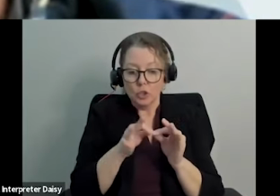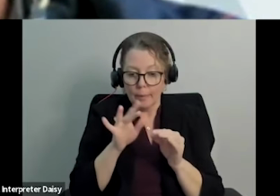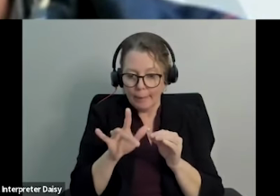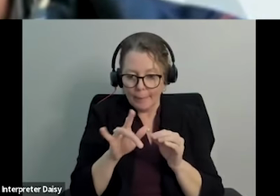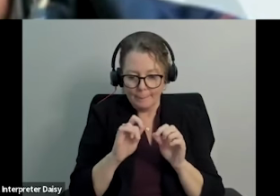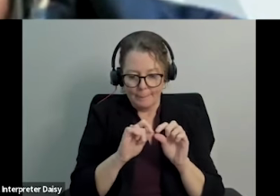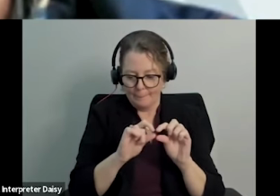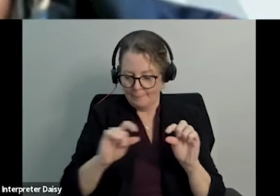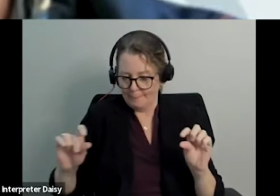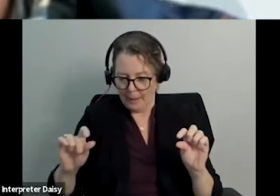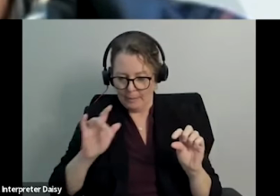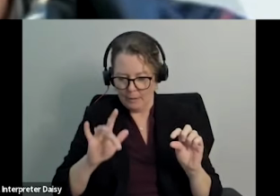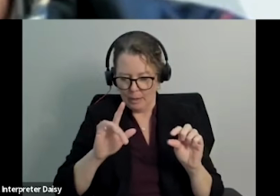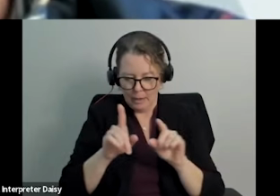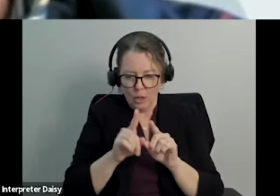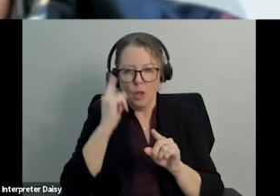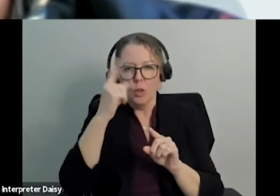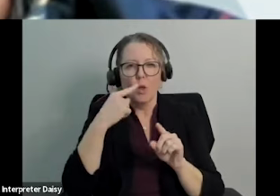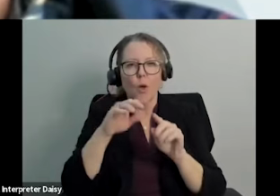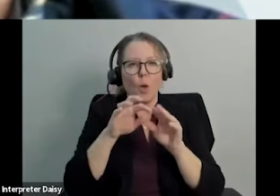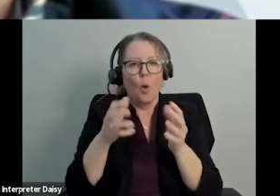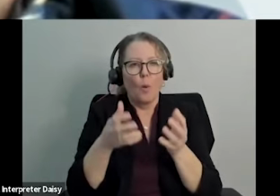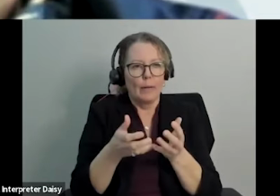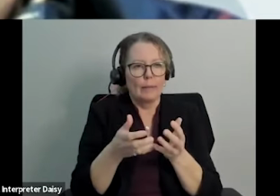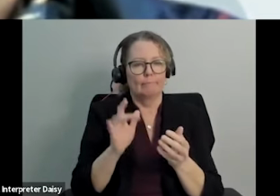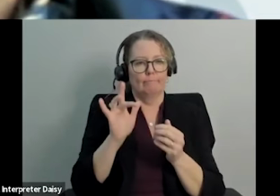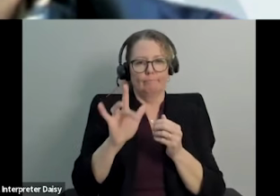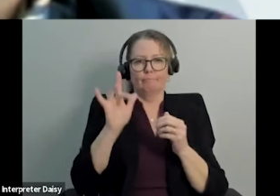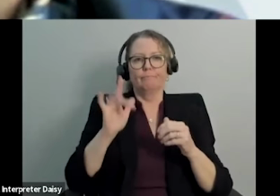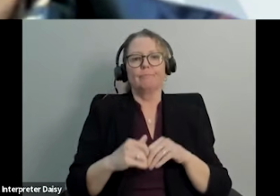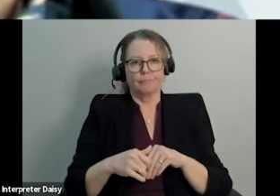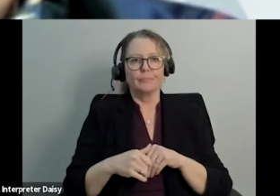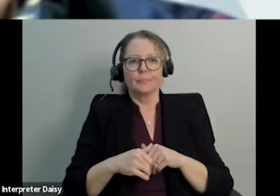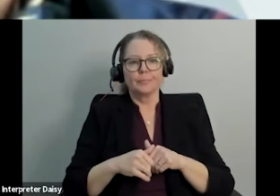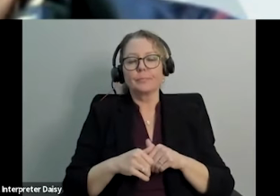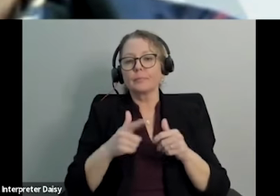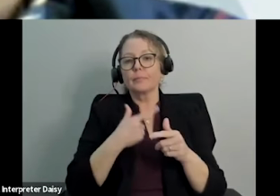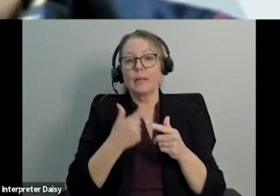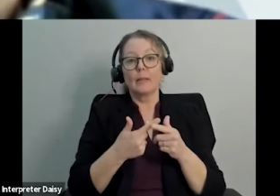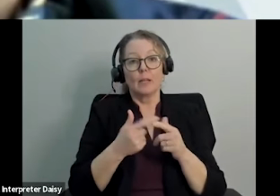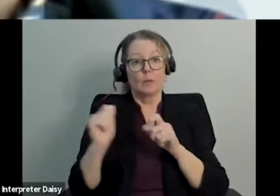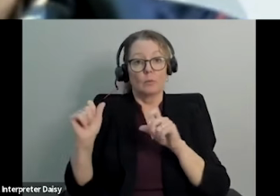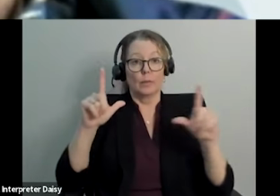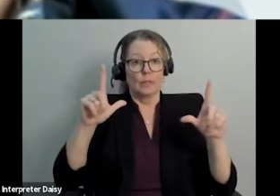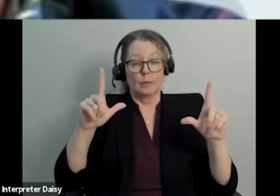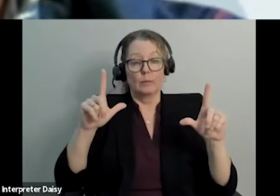with an icon that looks like a globe. Click that and select American Sign Language and a new window will pop open